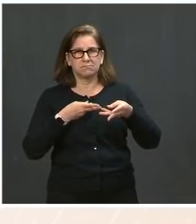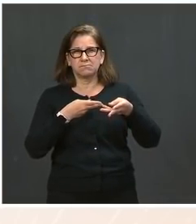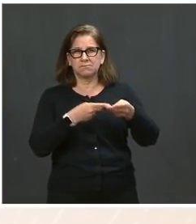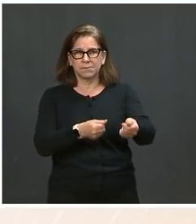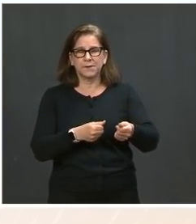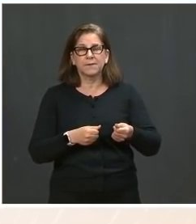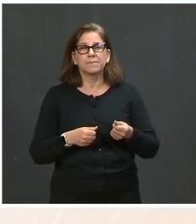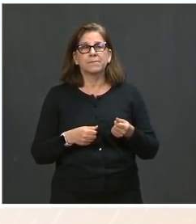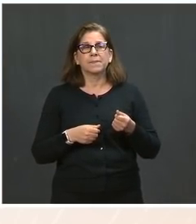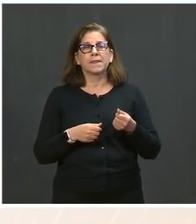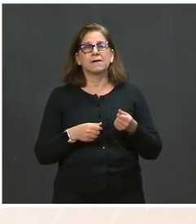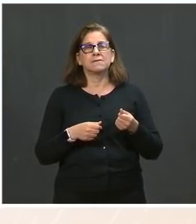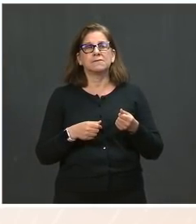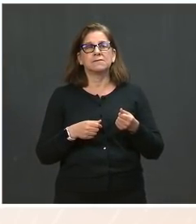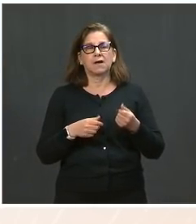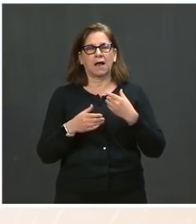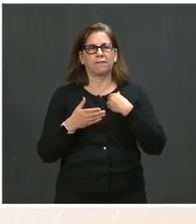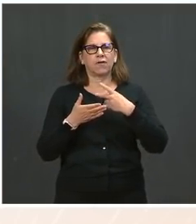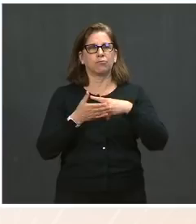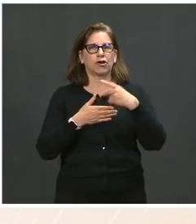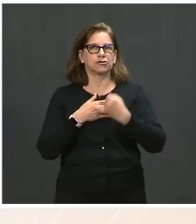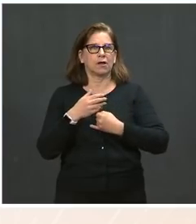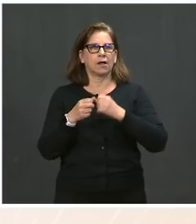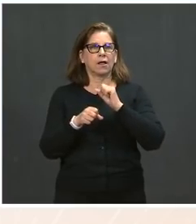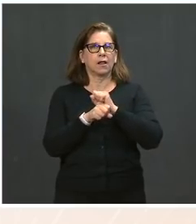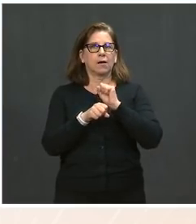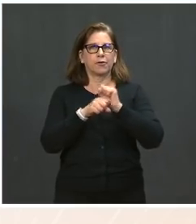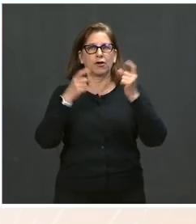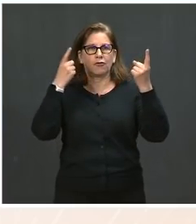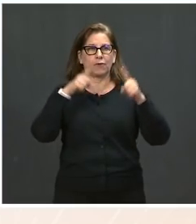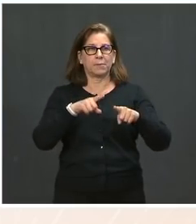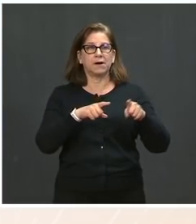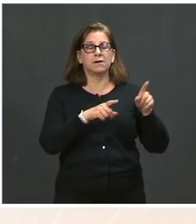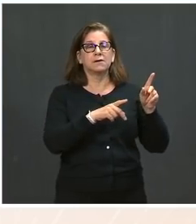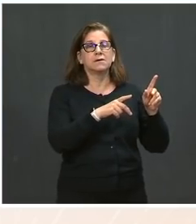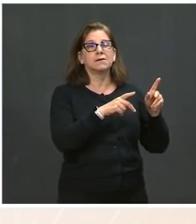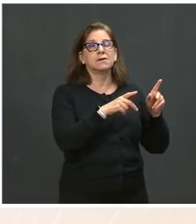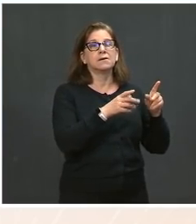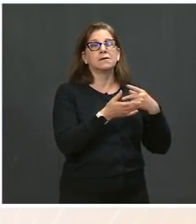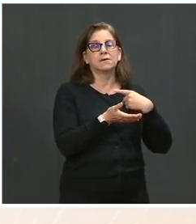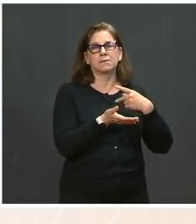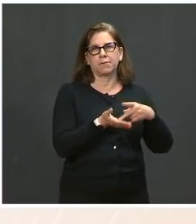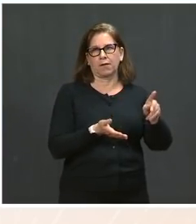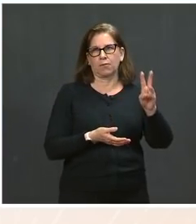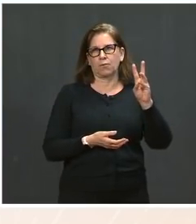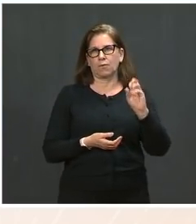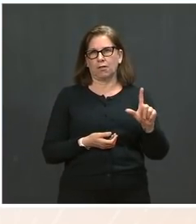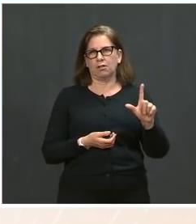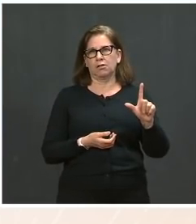that the people who are working in them are paid -- under Davis-Bacon -- are paid prevailing wage.